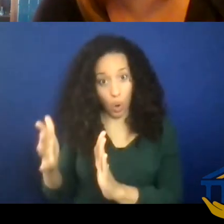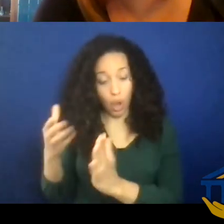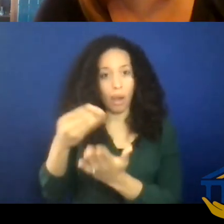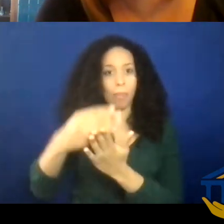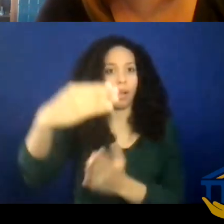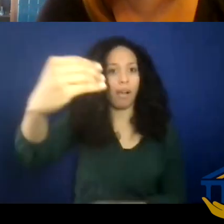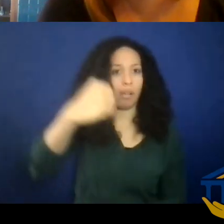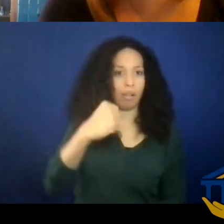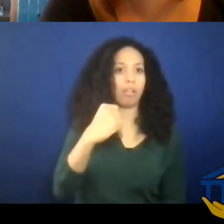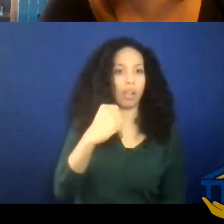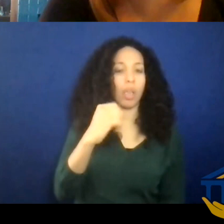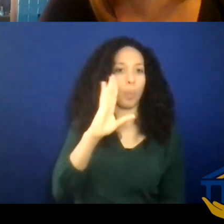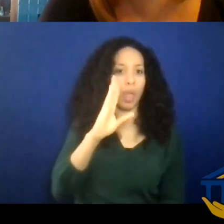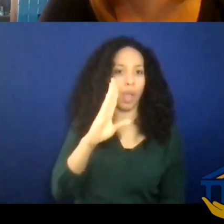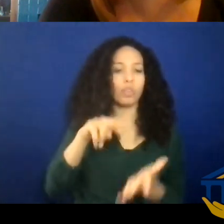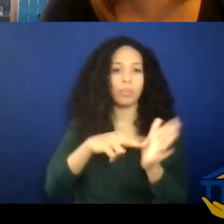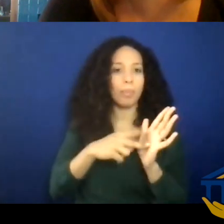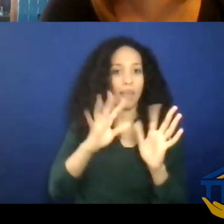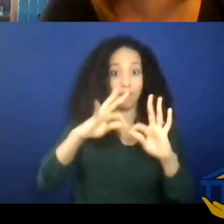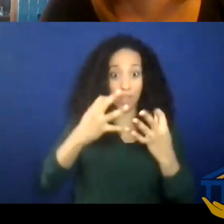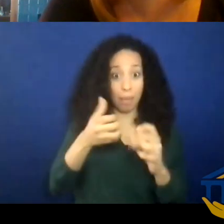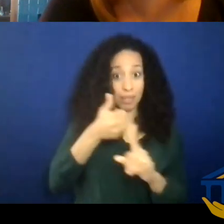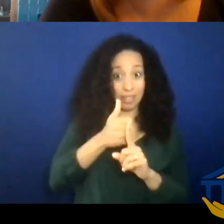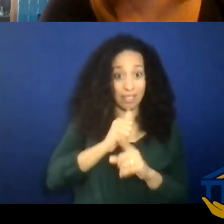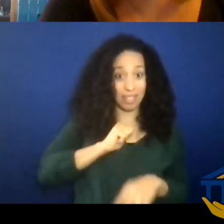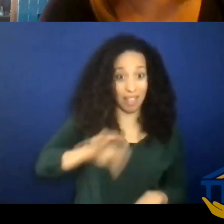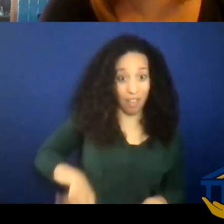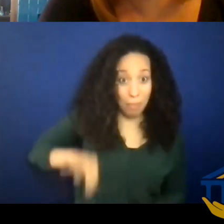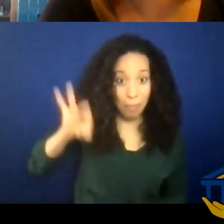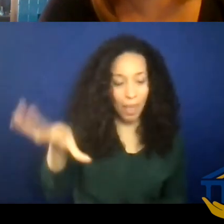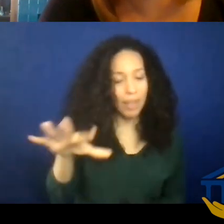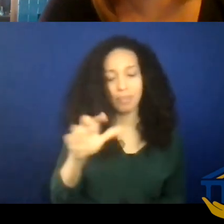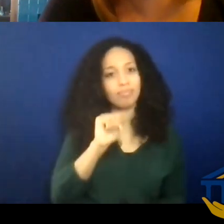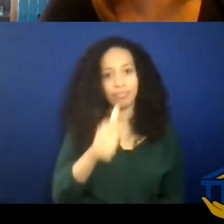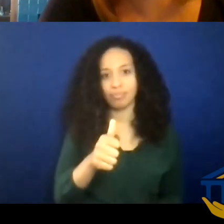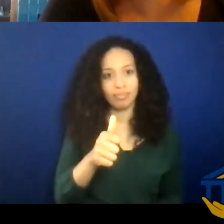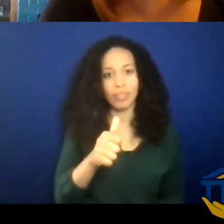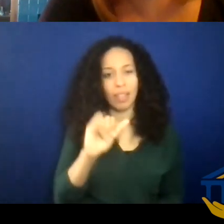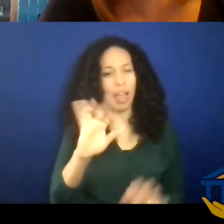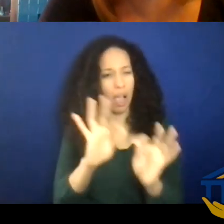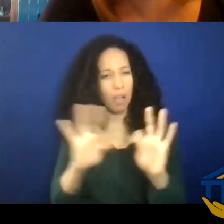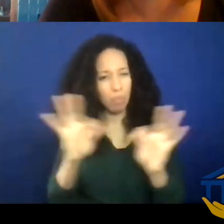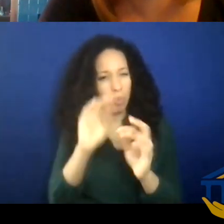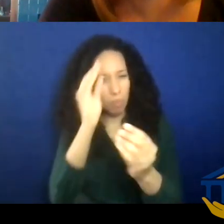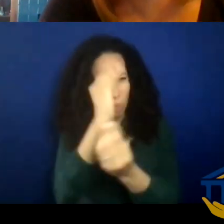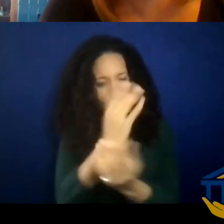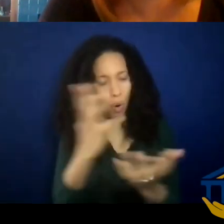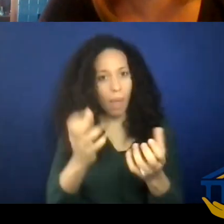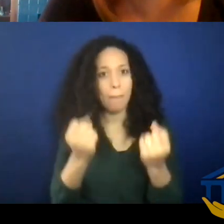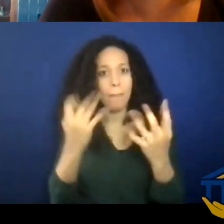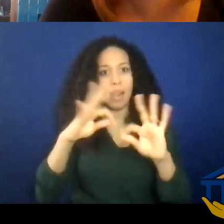for you. So it's important to know that because many families are intimidated by the financial